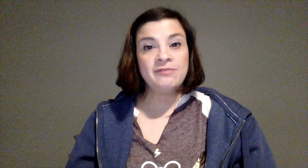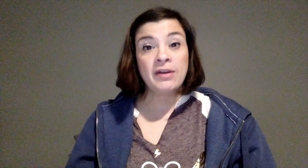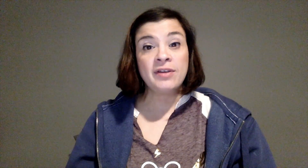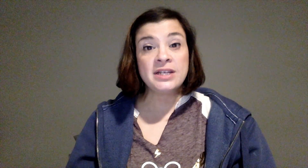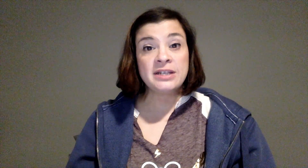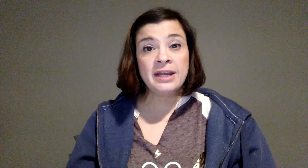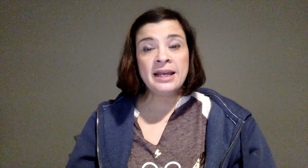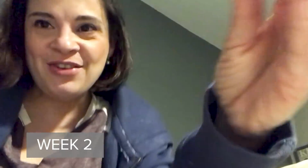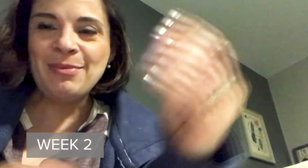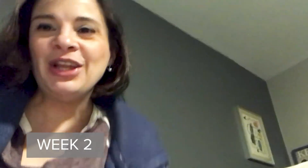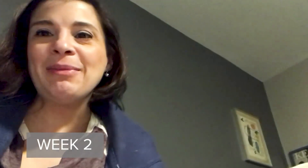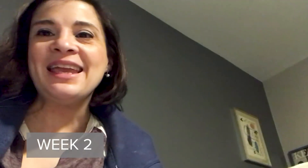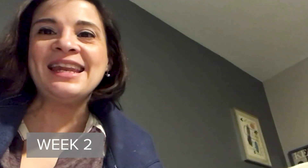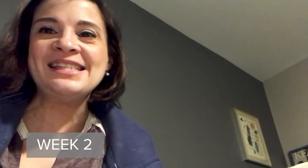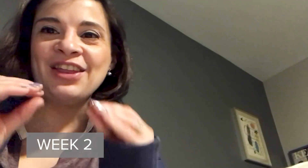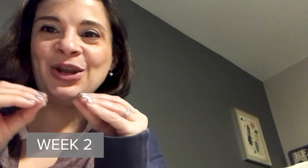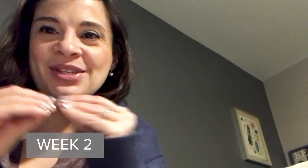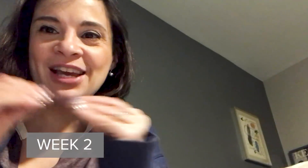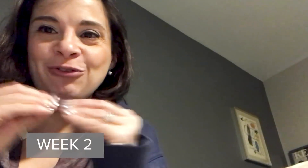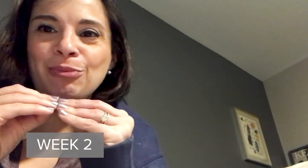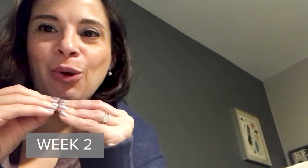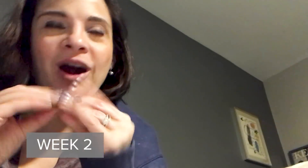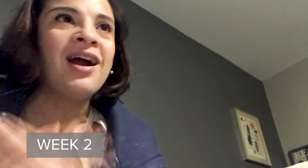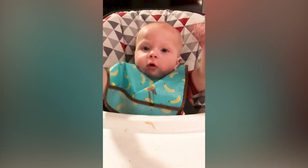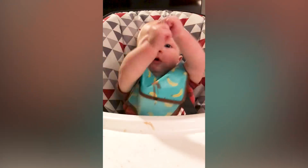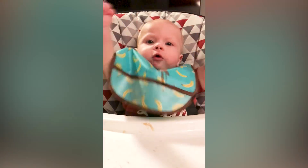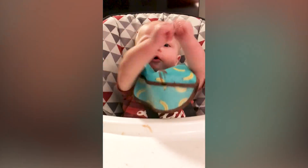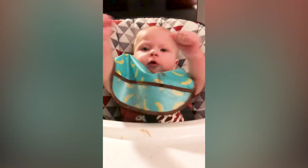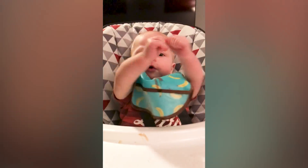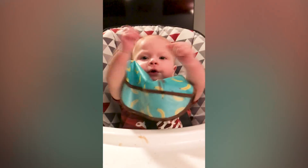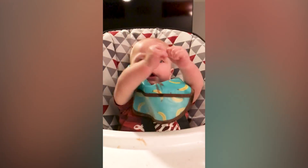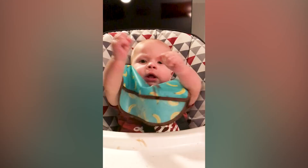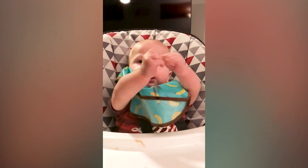is very, very different. Every time I look at my kid and I see that he knows the sign for more. More, you want more?